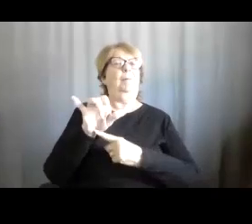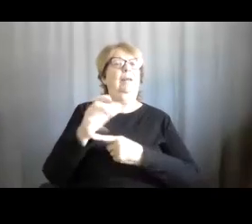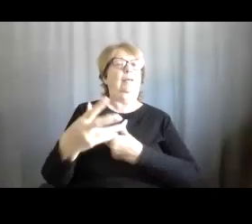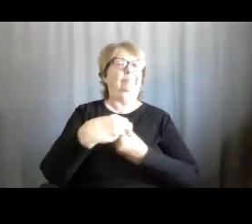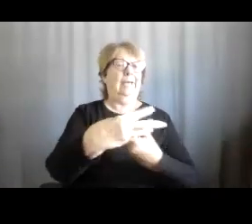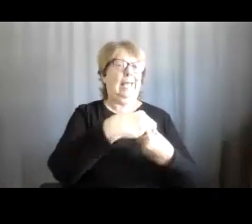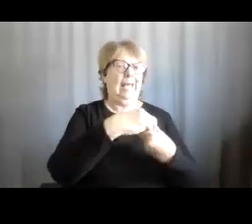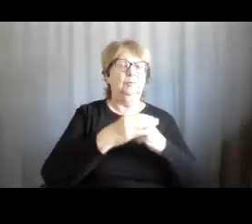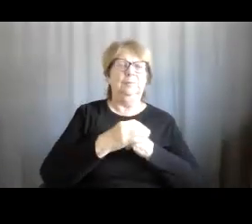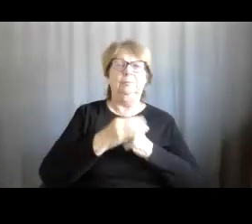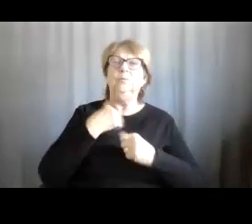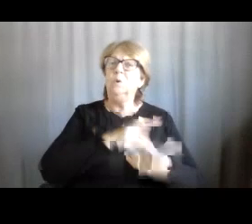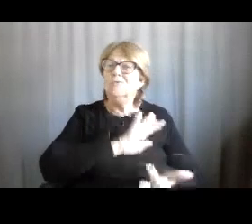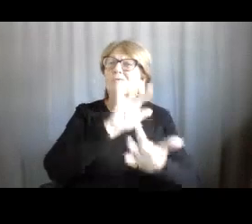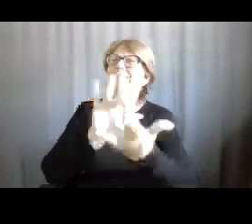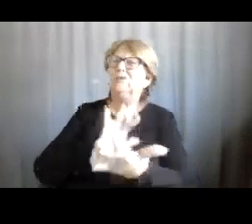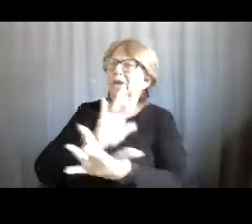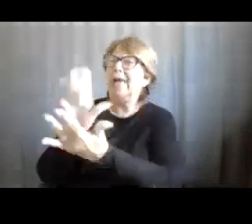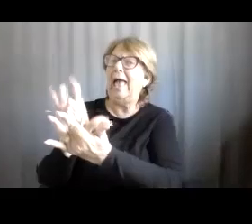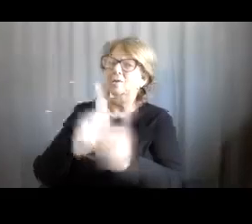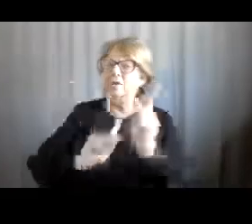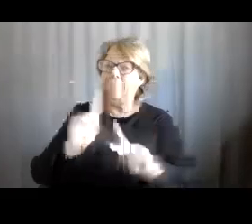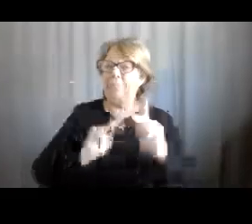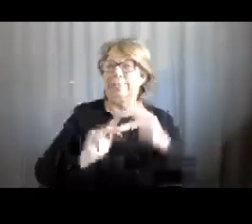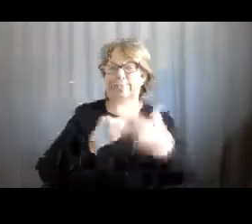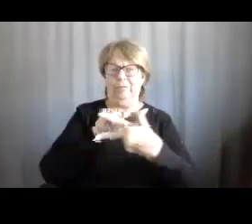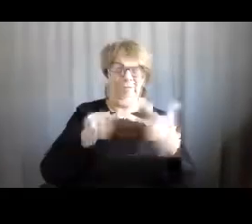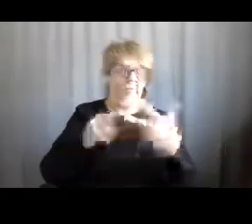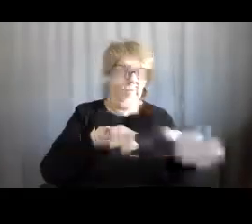We're reaching out to the public in three main ways. [Roby Poche (DES)] Our story map,